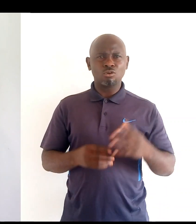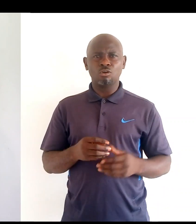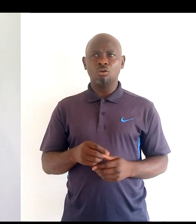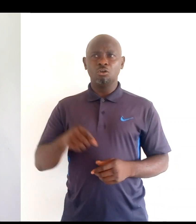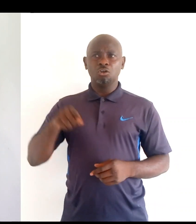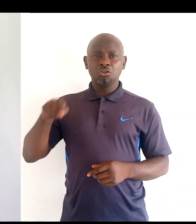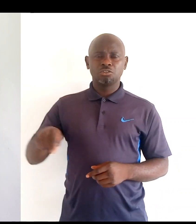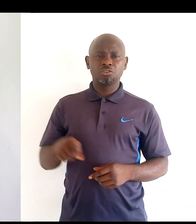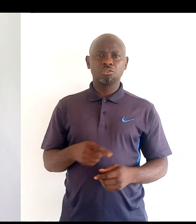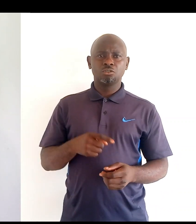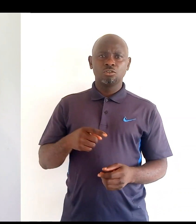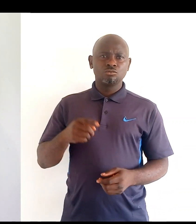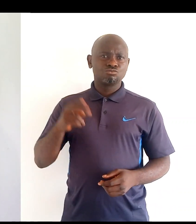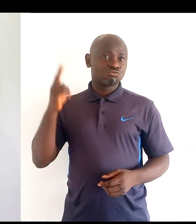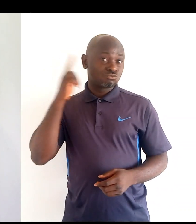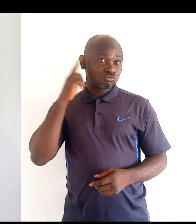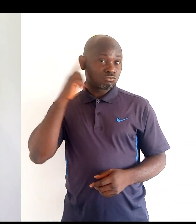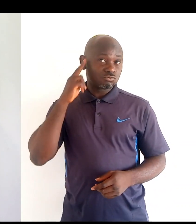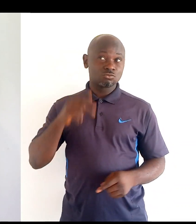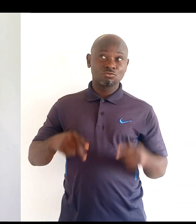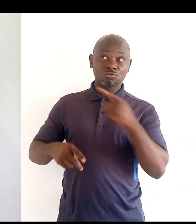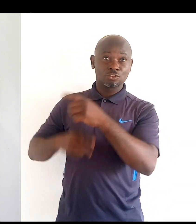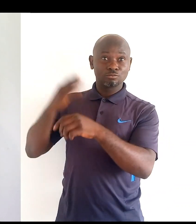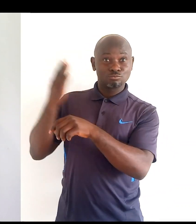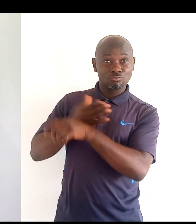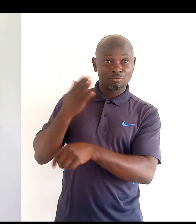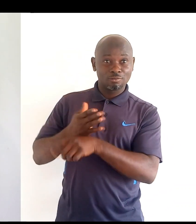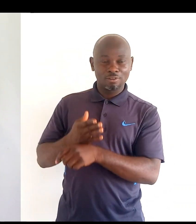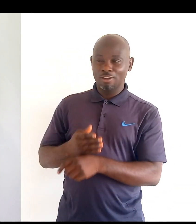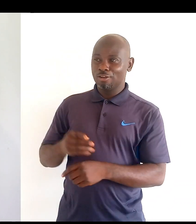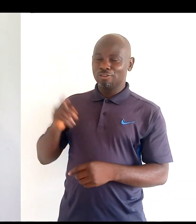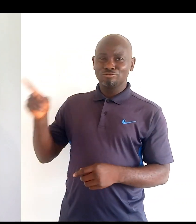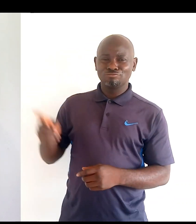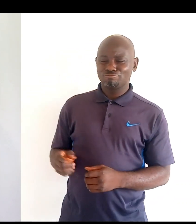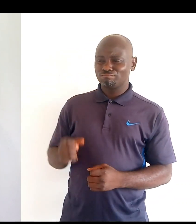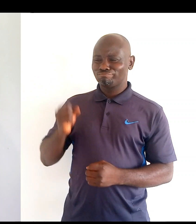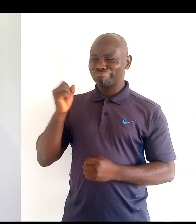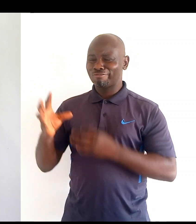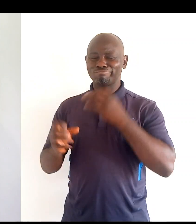of the time to sign language for education in most indigenous African communities is not the